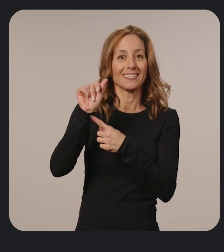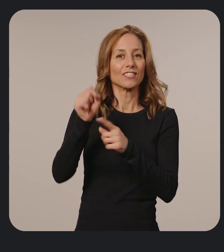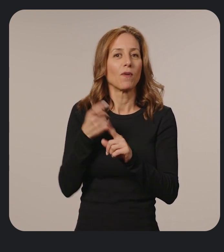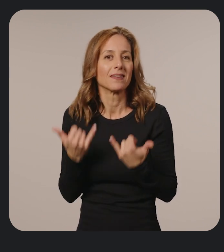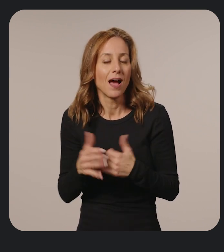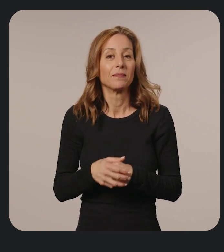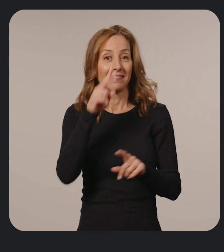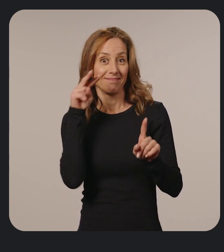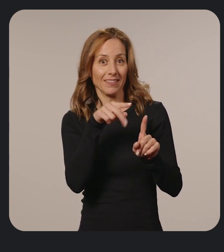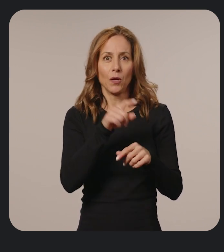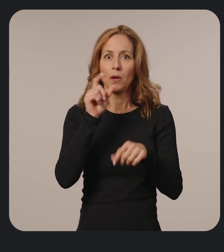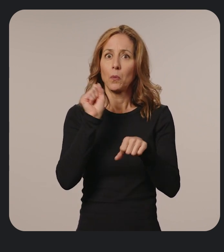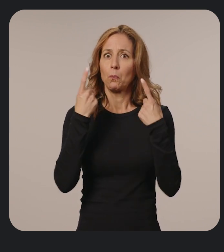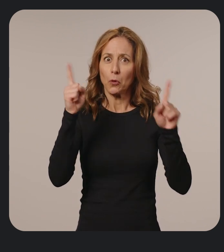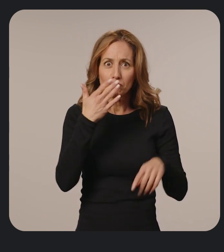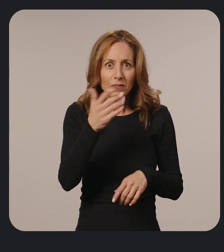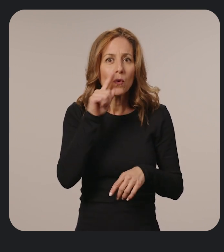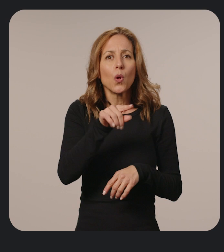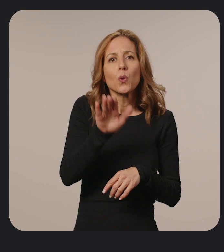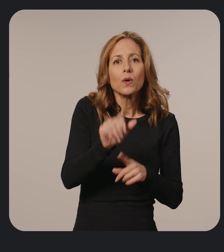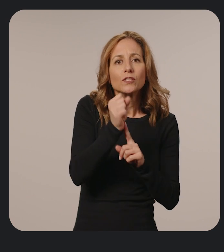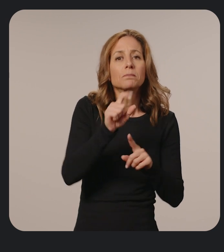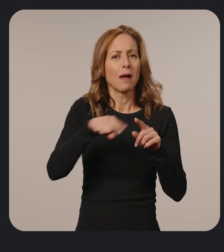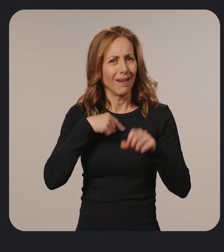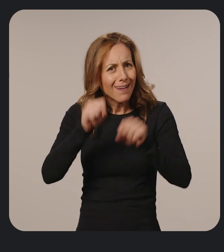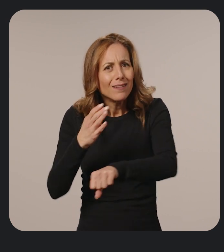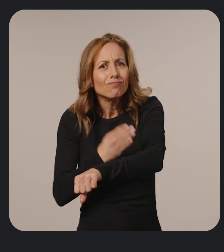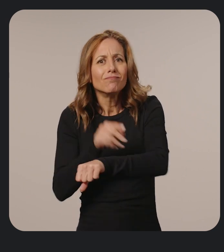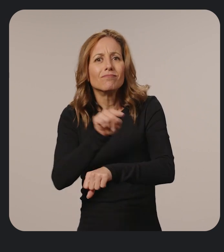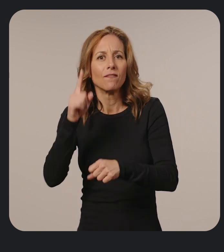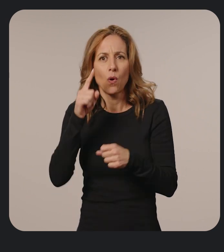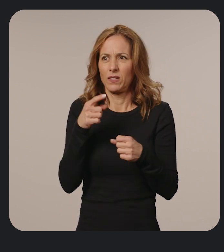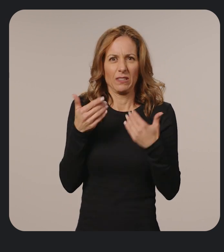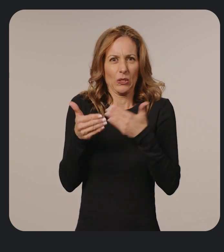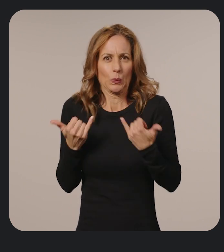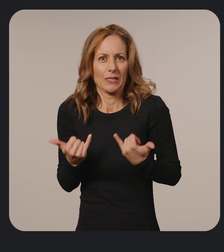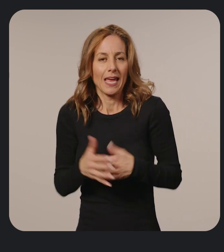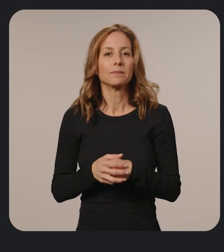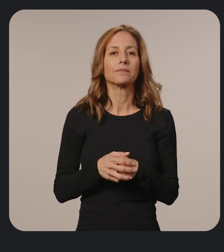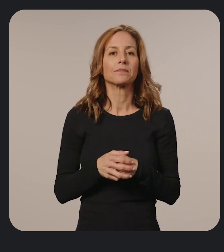And as you can see, this is working quite well for these lower conditions, but we can improve the ones that are closer to today.